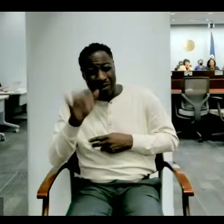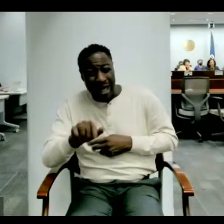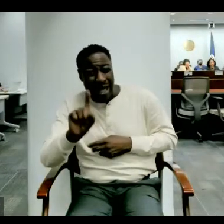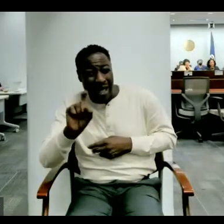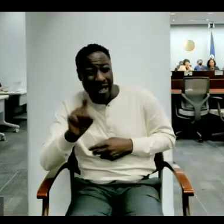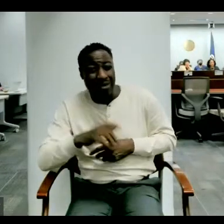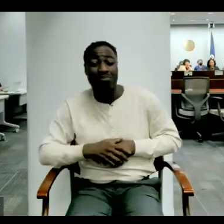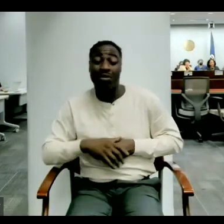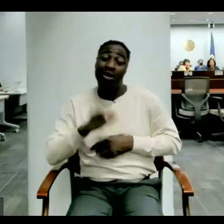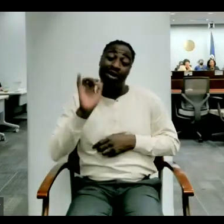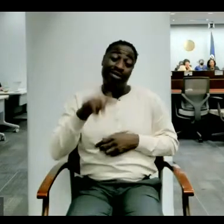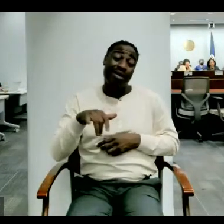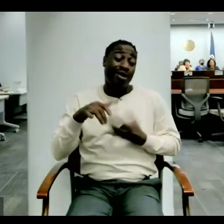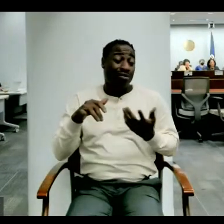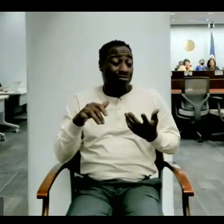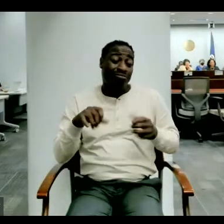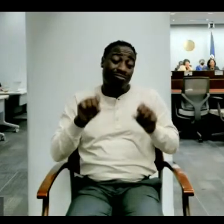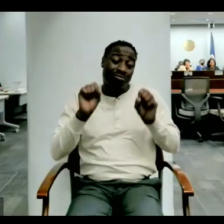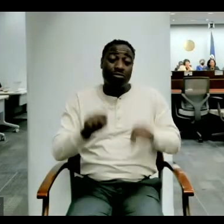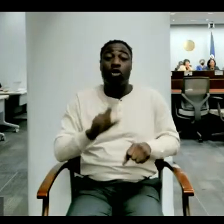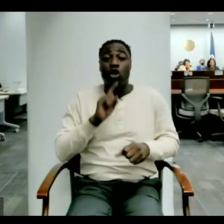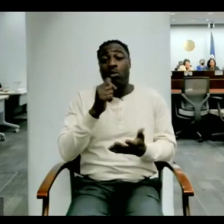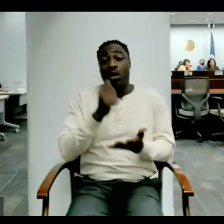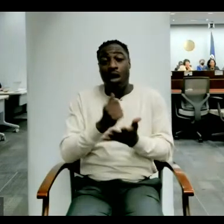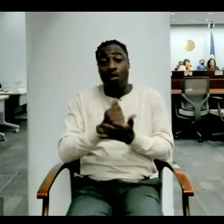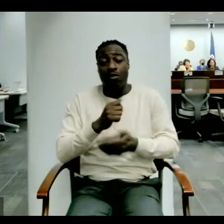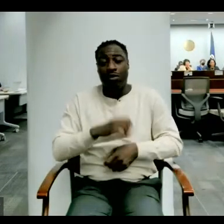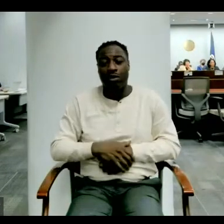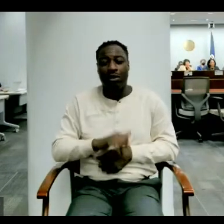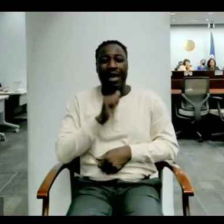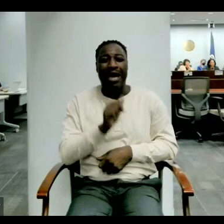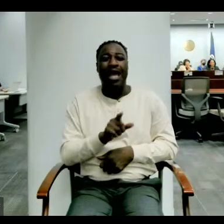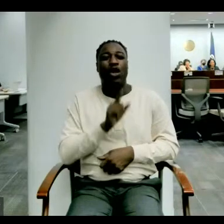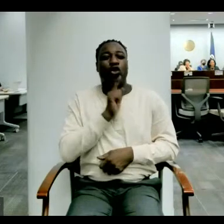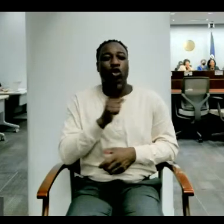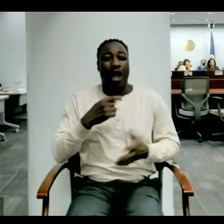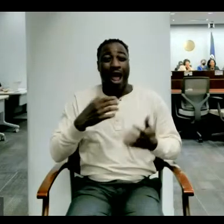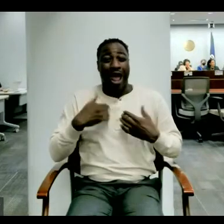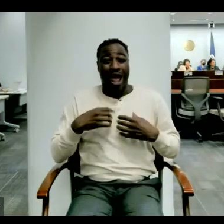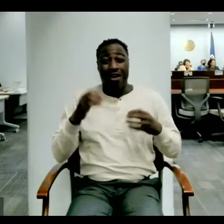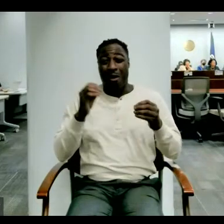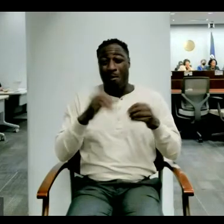That could be, I think that could be helpful. I'm not sure that I got more than that to start with,